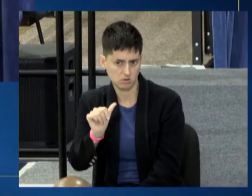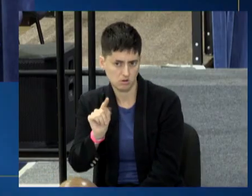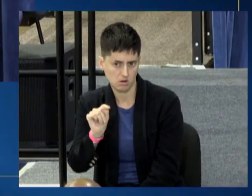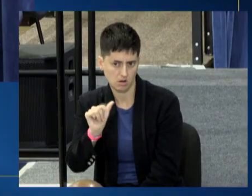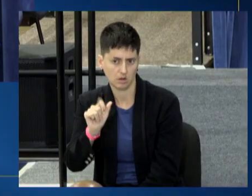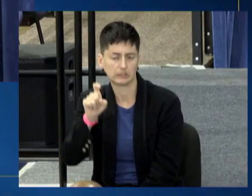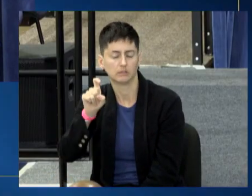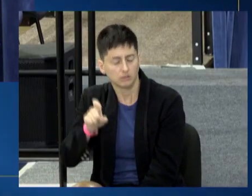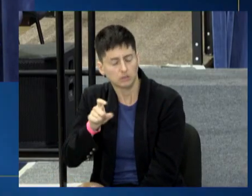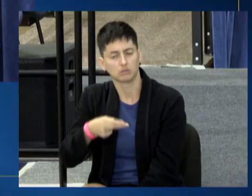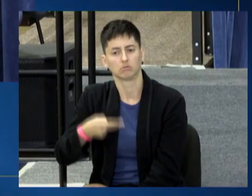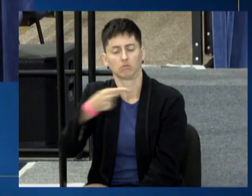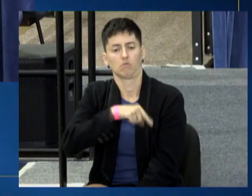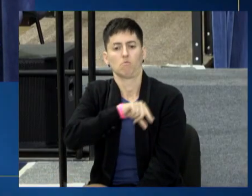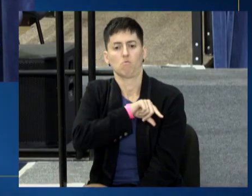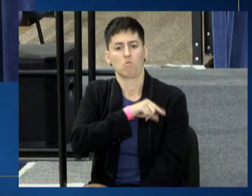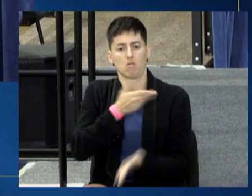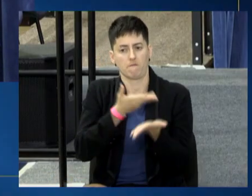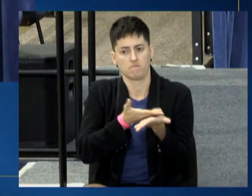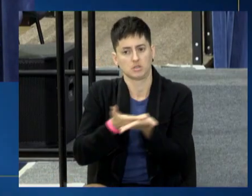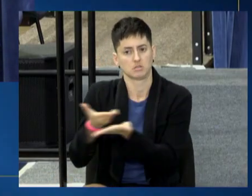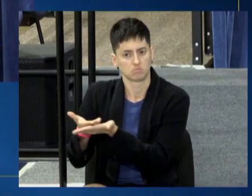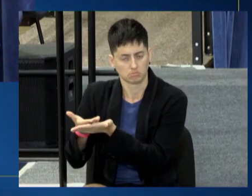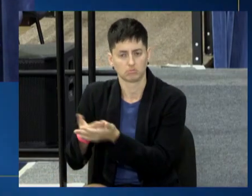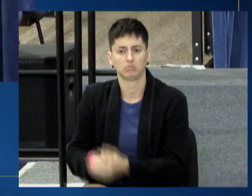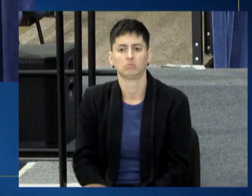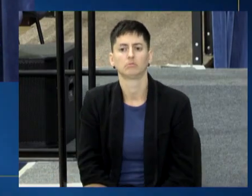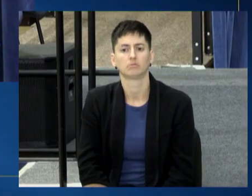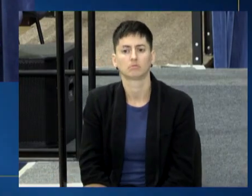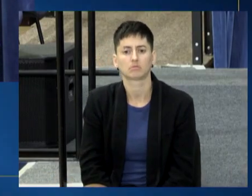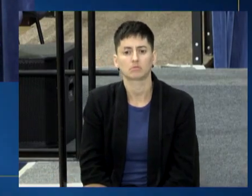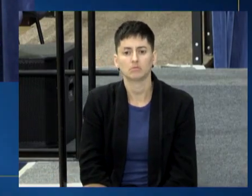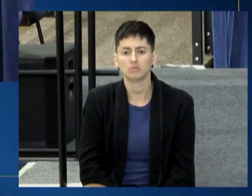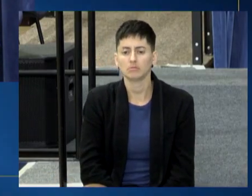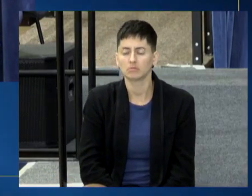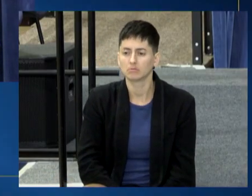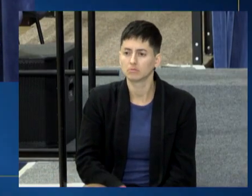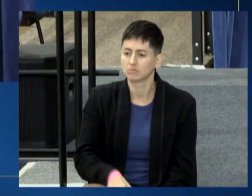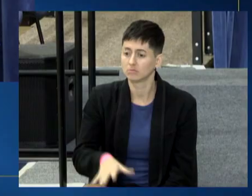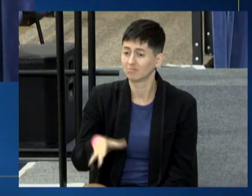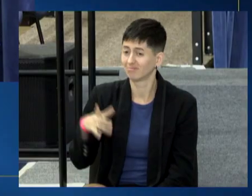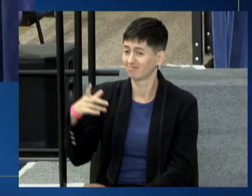possible to generate this evidence through what has been traditionally large, complex,